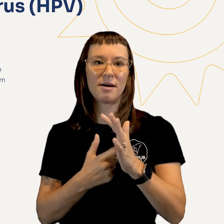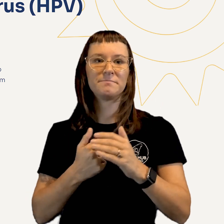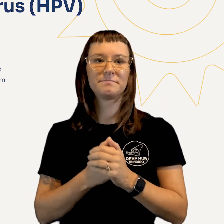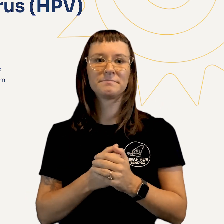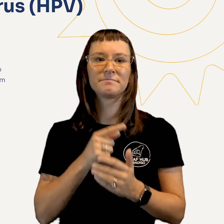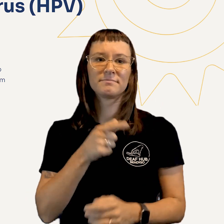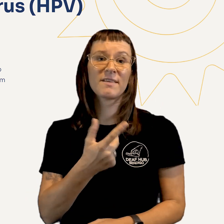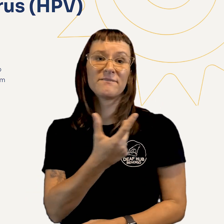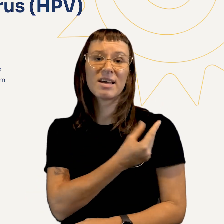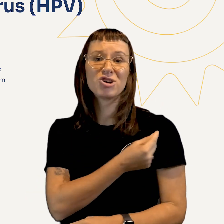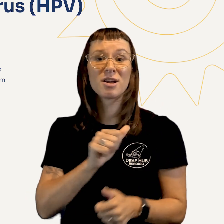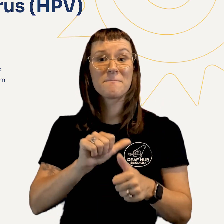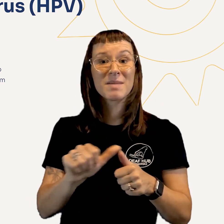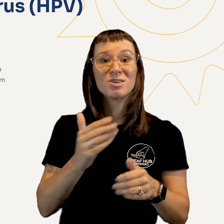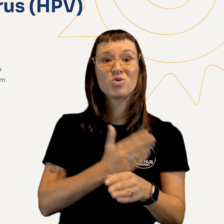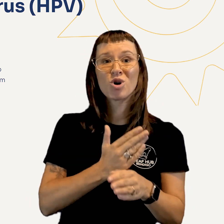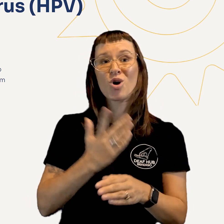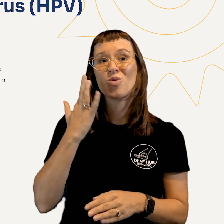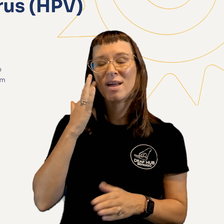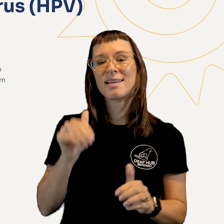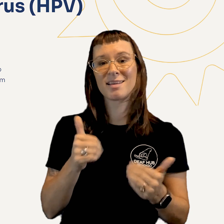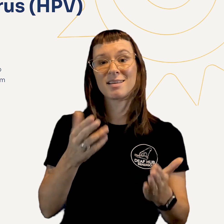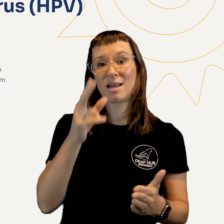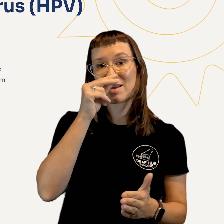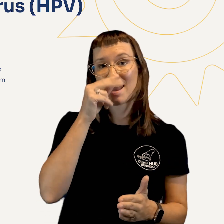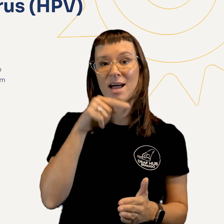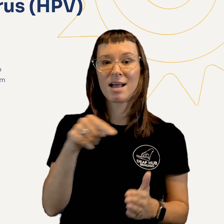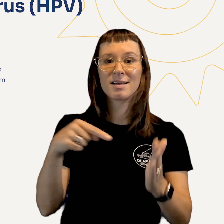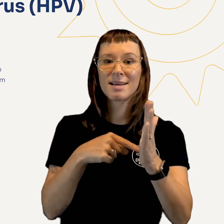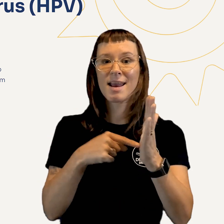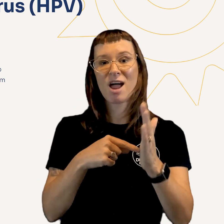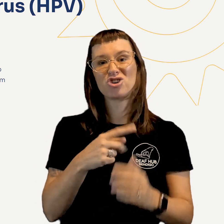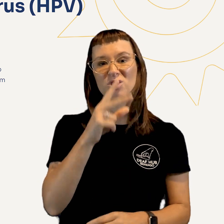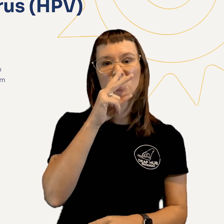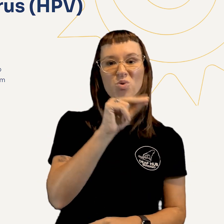The vaccine is most effective when given to adolescent boys and girls before they become sexually active.